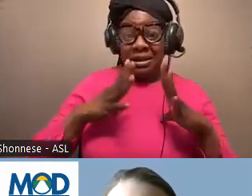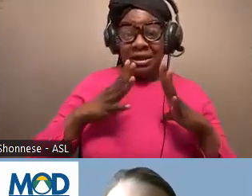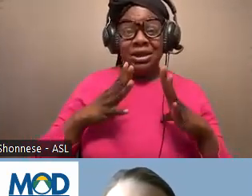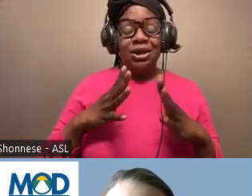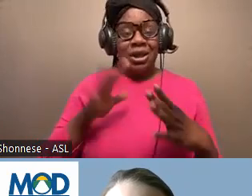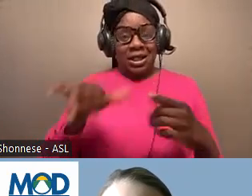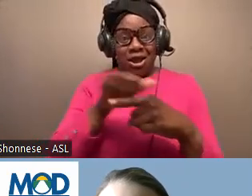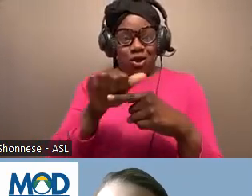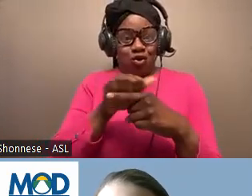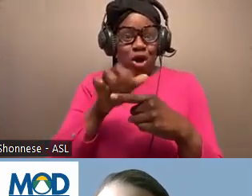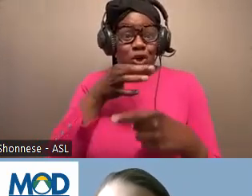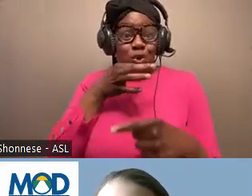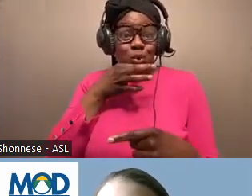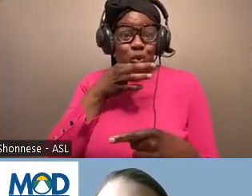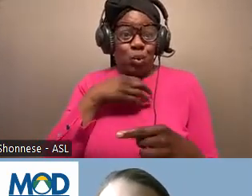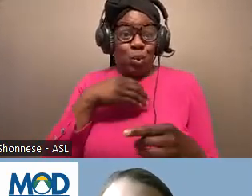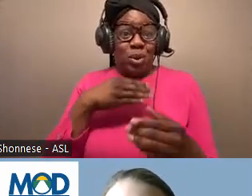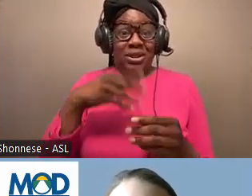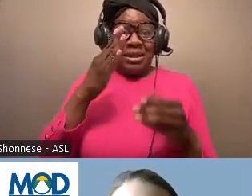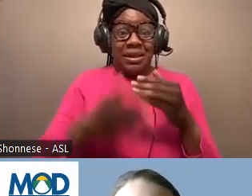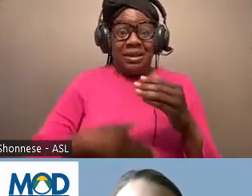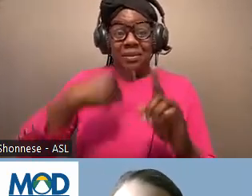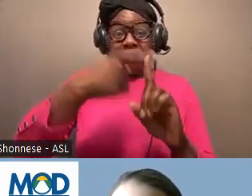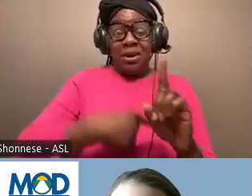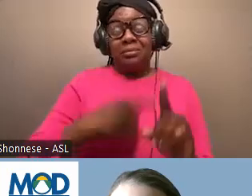Coming up at the end of the month. So please join us. I think it's on the